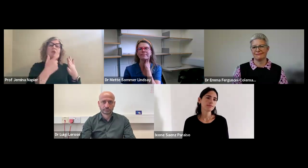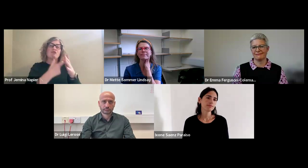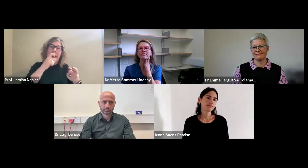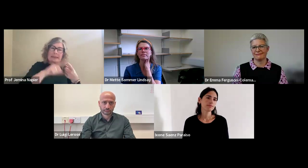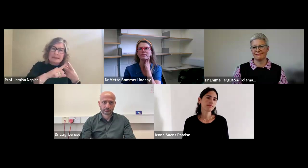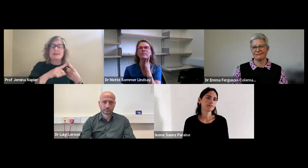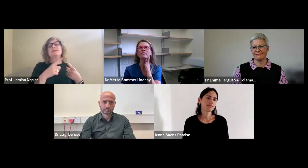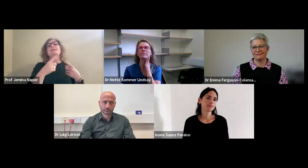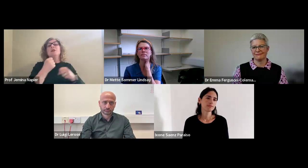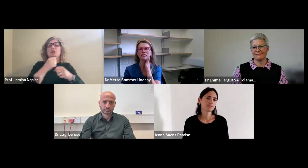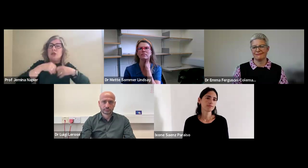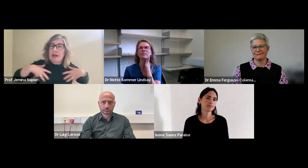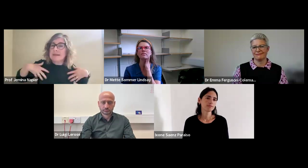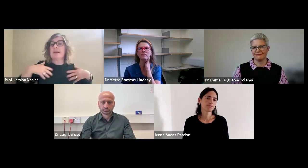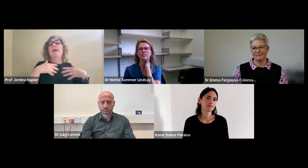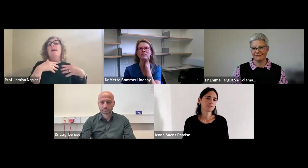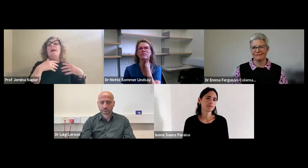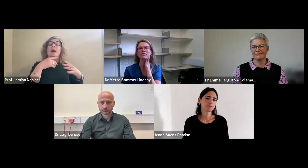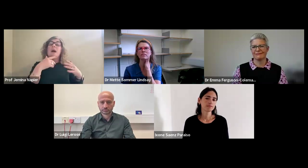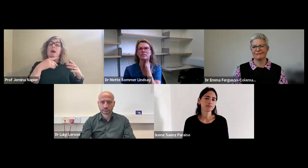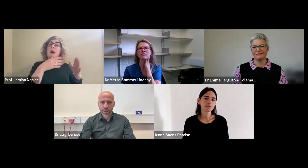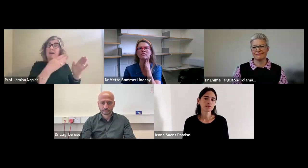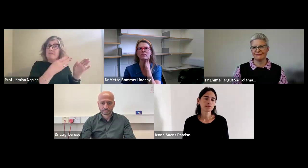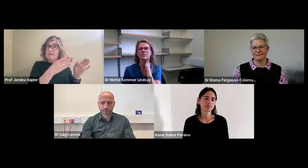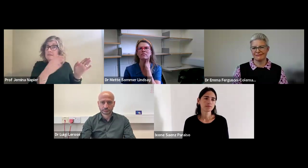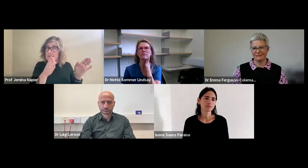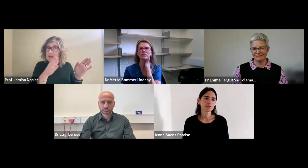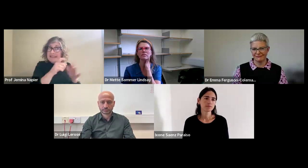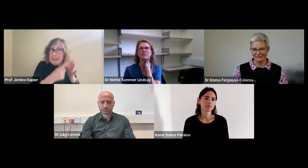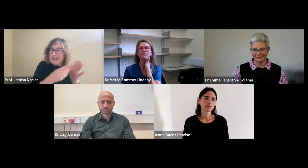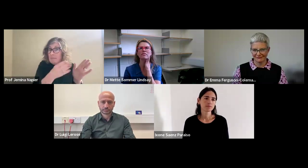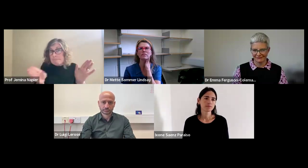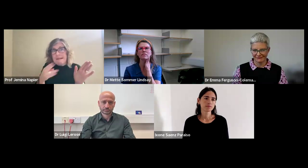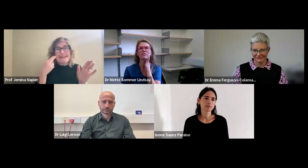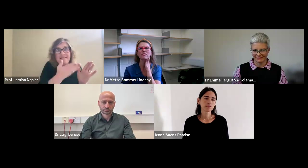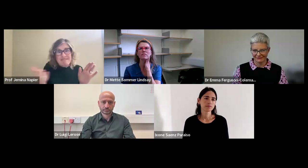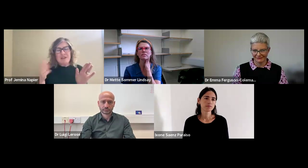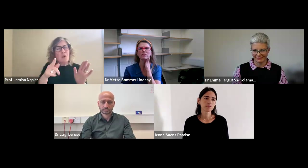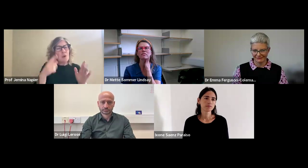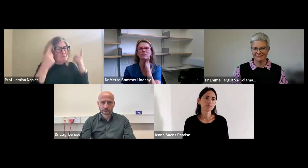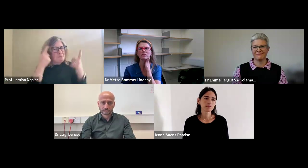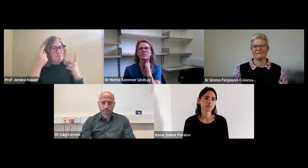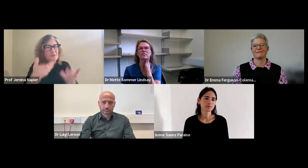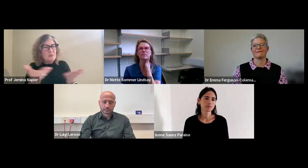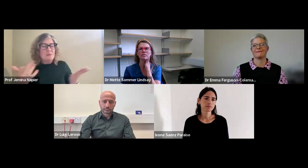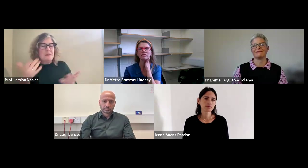some biases in there towards perhaps race and gender, as priorities you know our disabilities